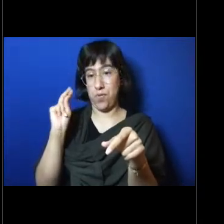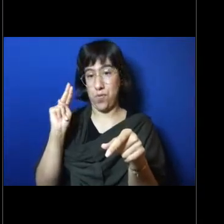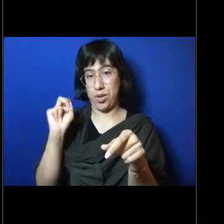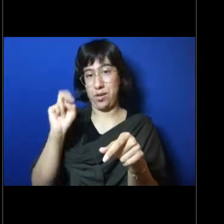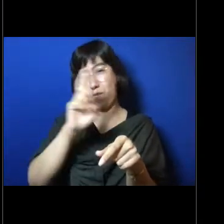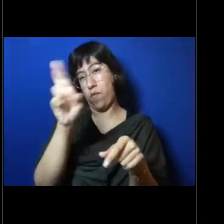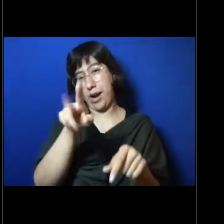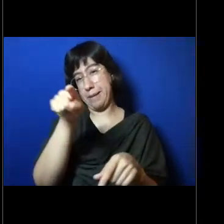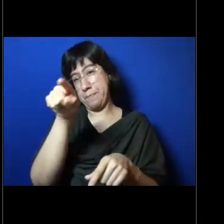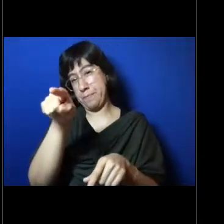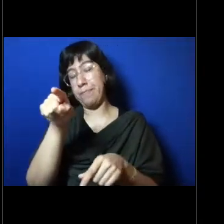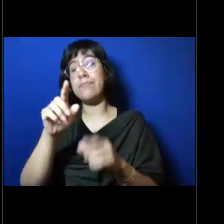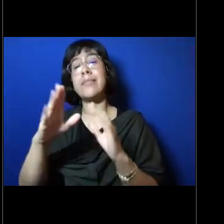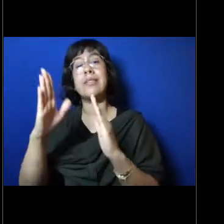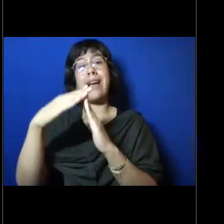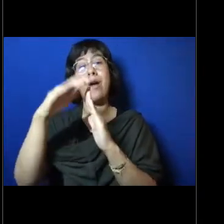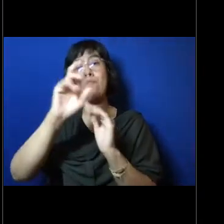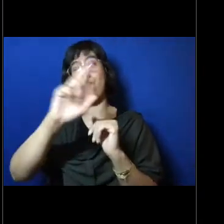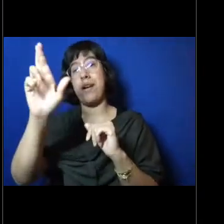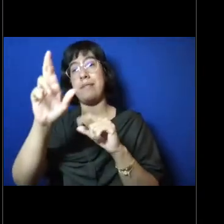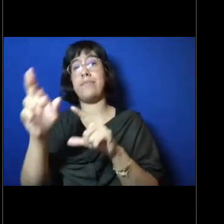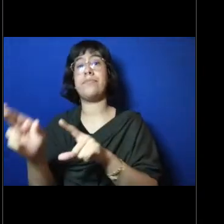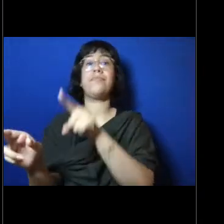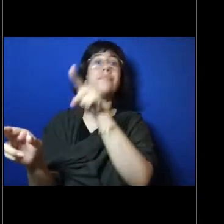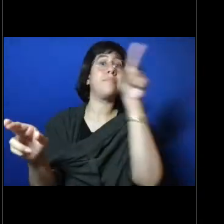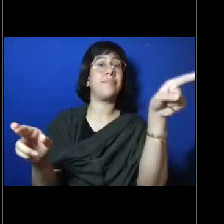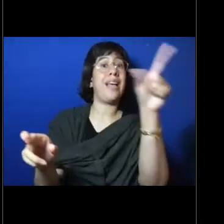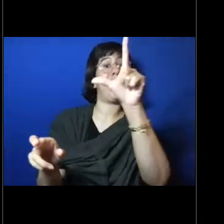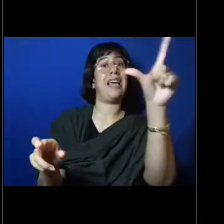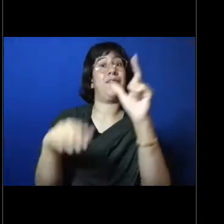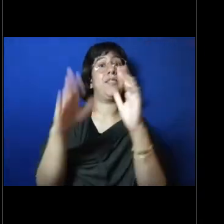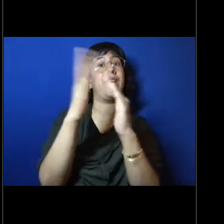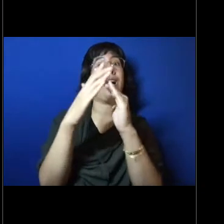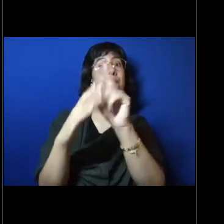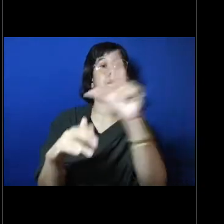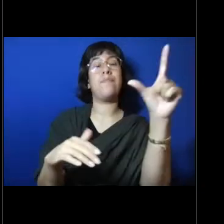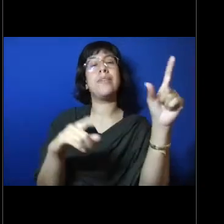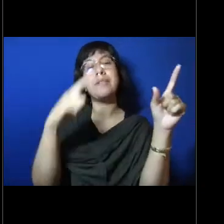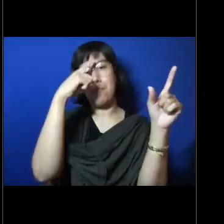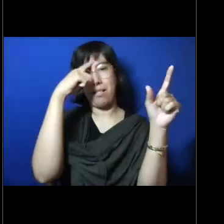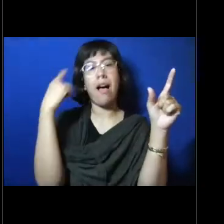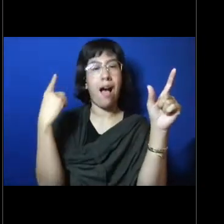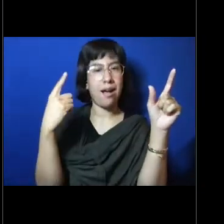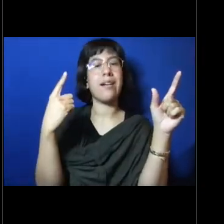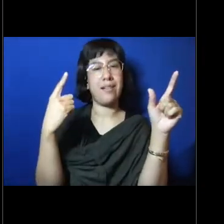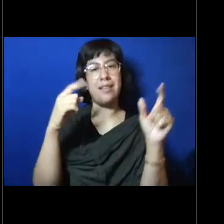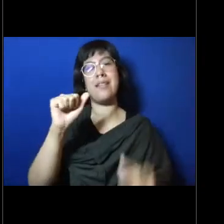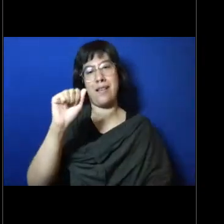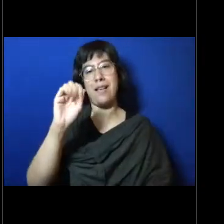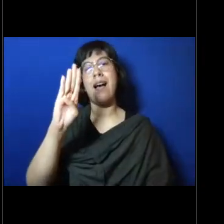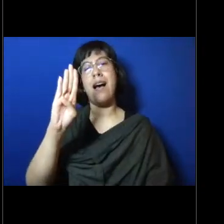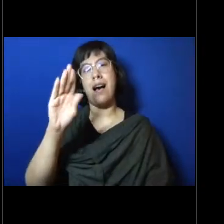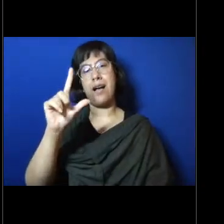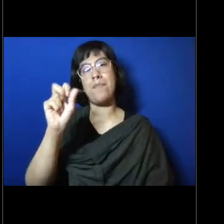and then now right next to the white abalone there's a black abalone. Those are the two ones that are protected